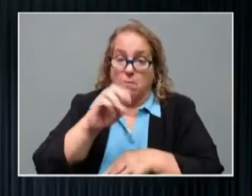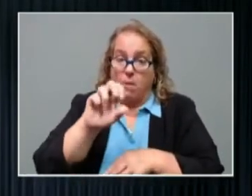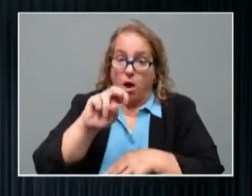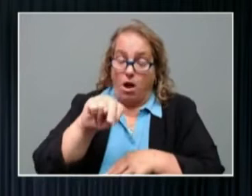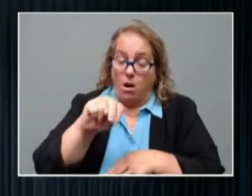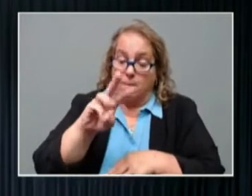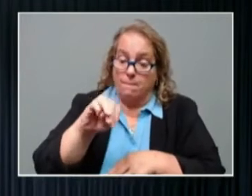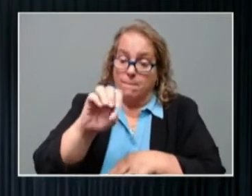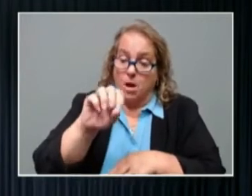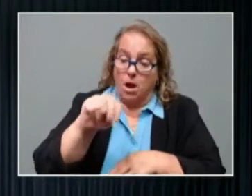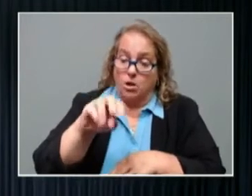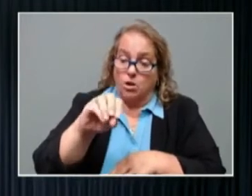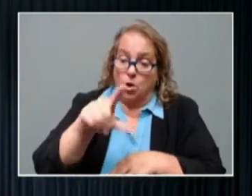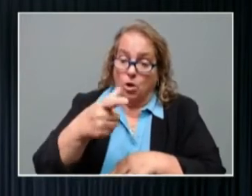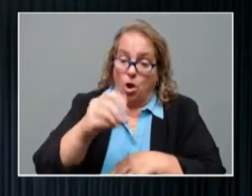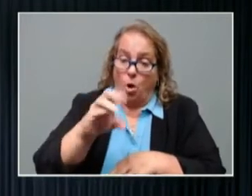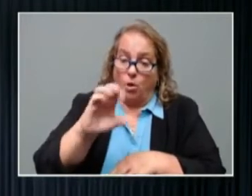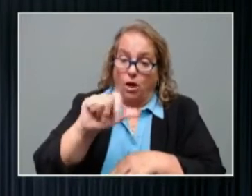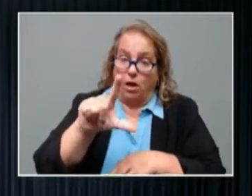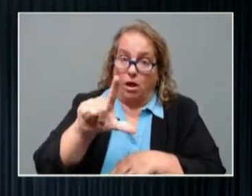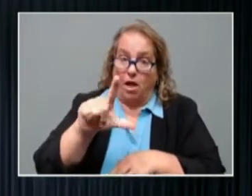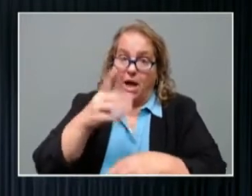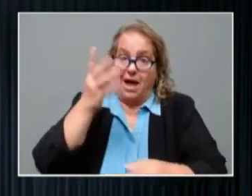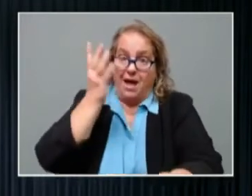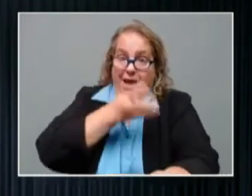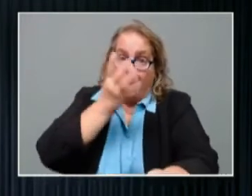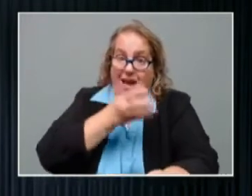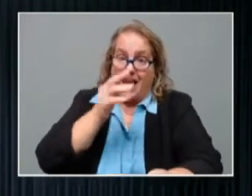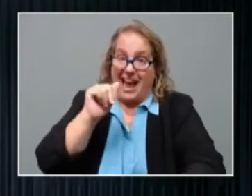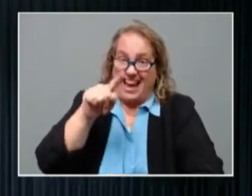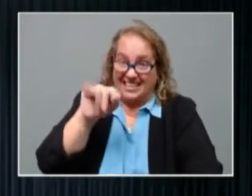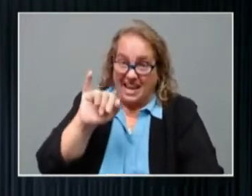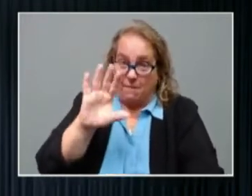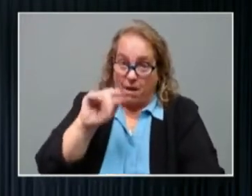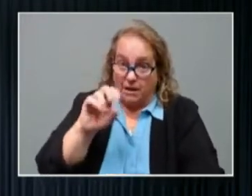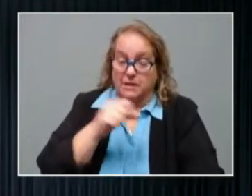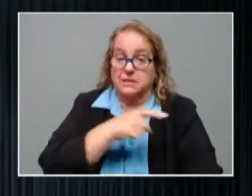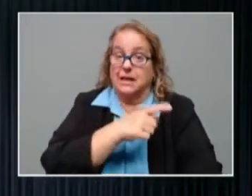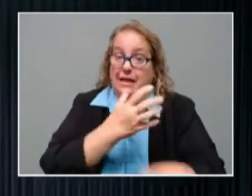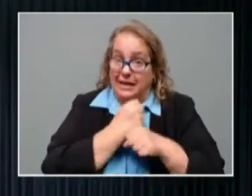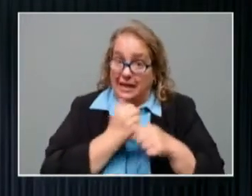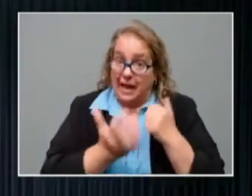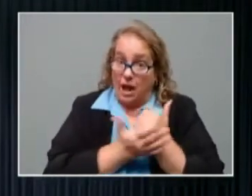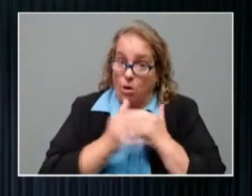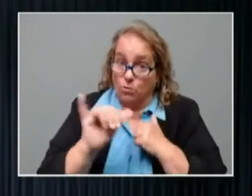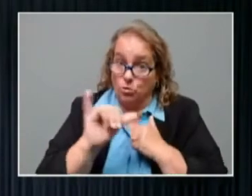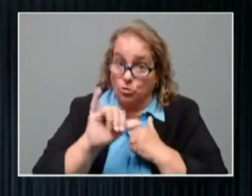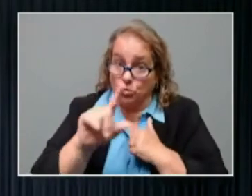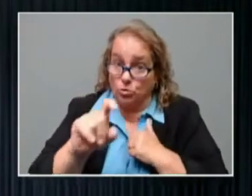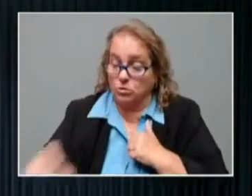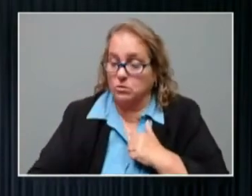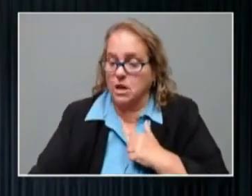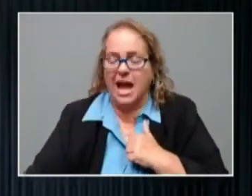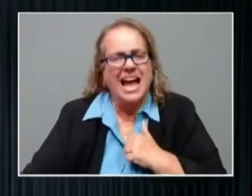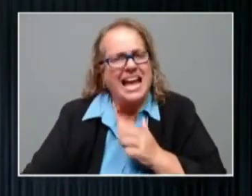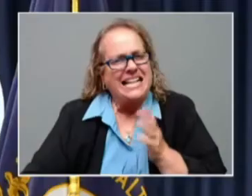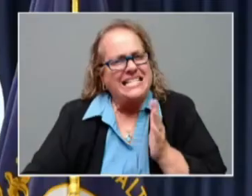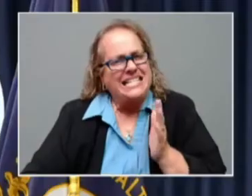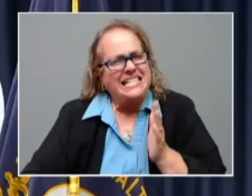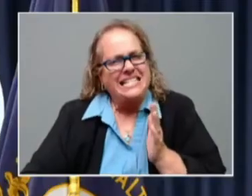any other hospitals? Yeah. I don't know about new requests since those we are